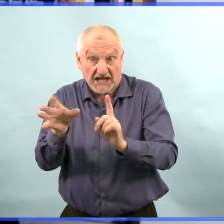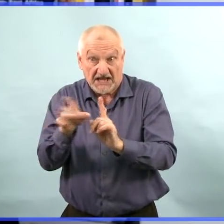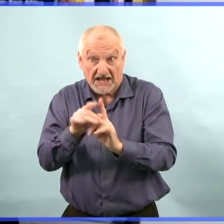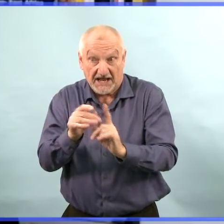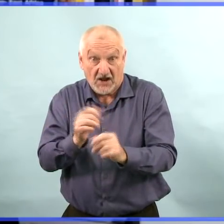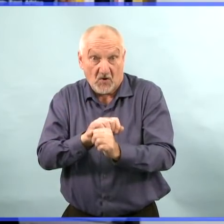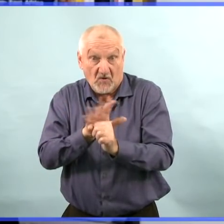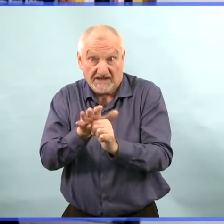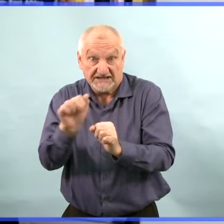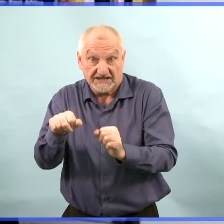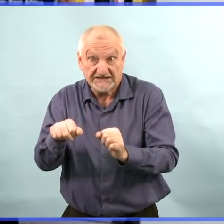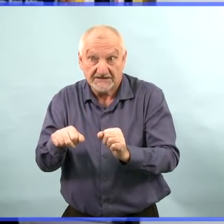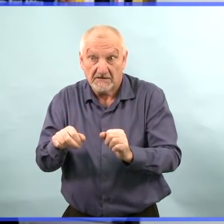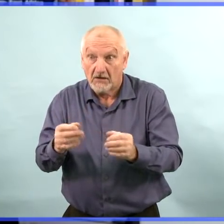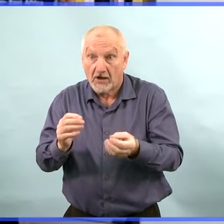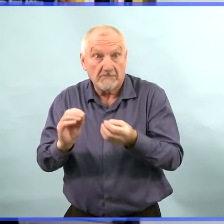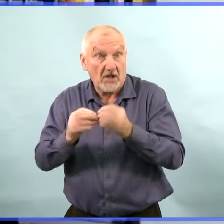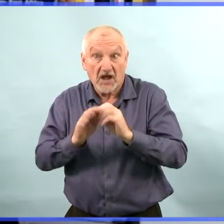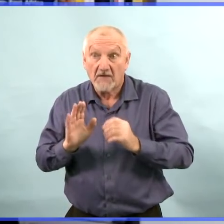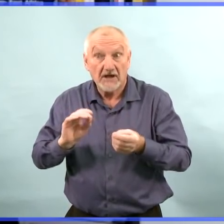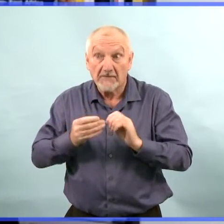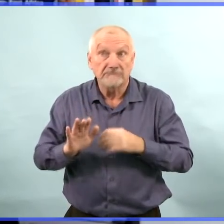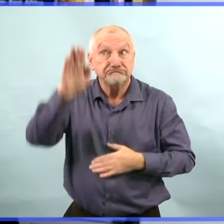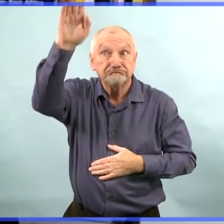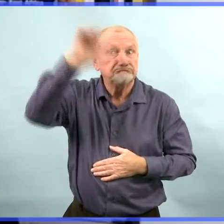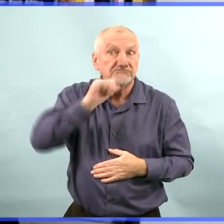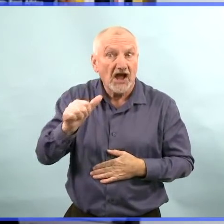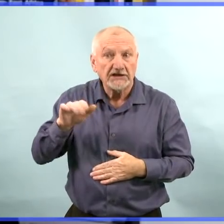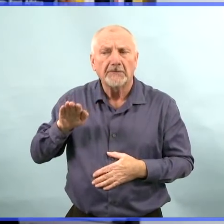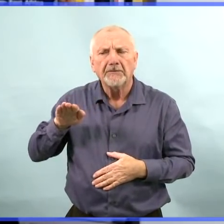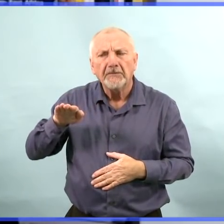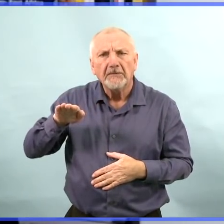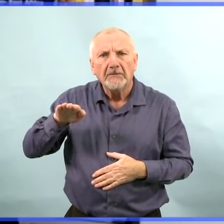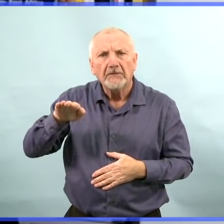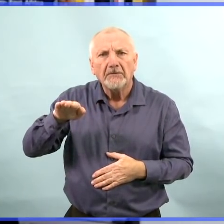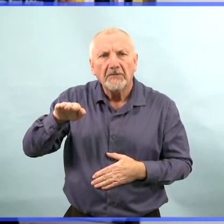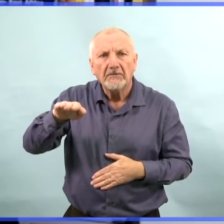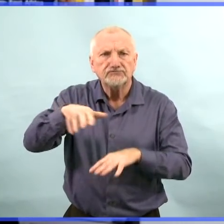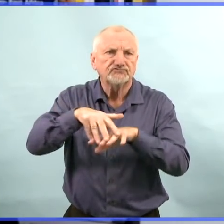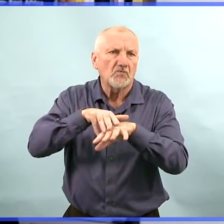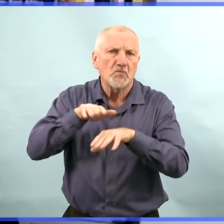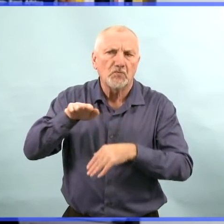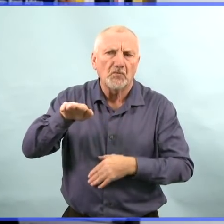waves so despite the fact that you know for vaccinated people were functioning close to normal